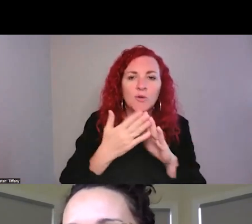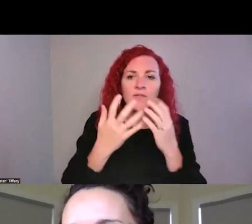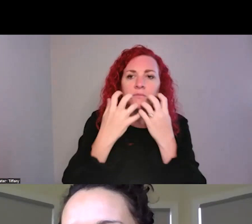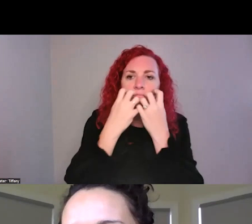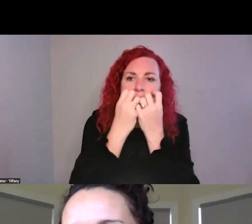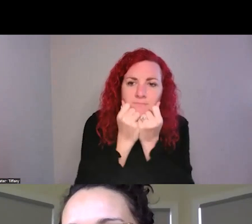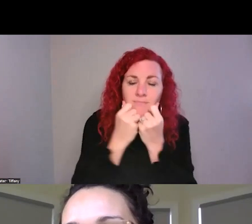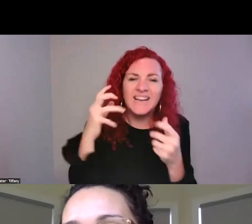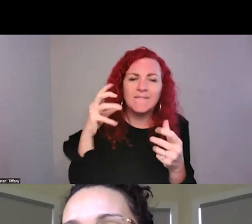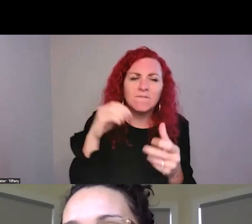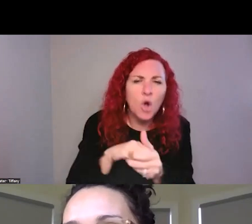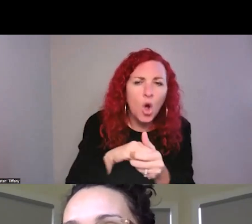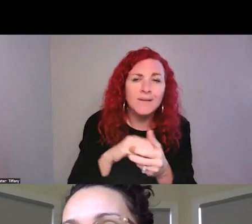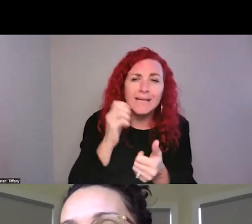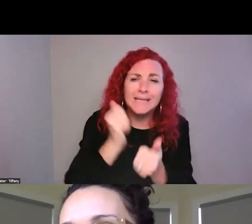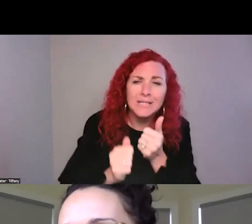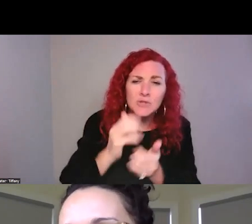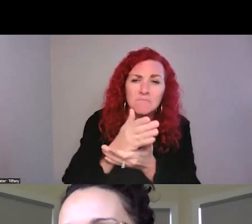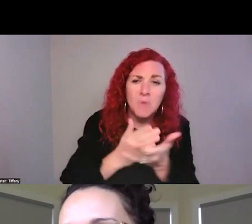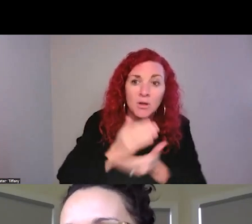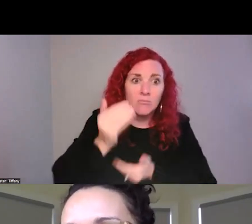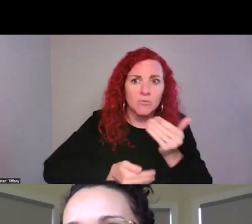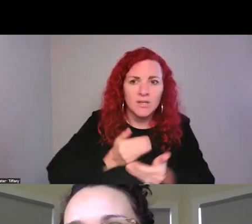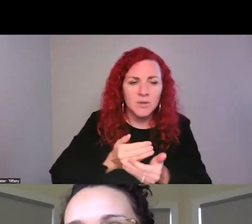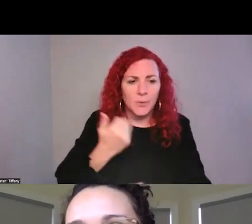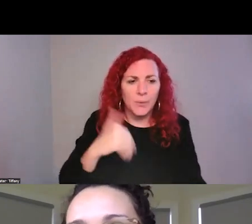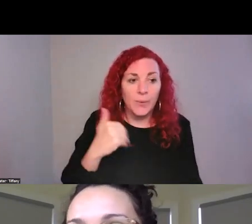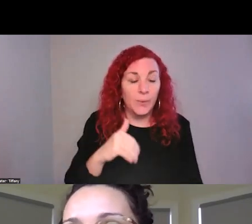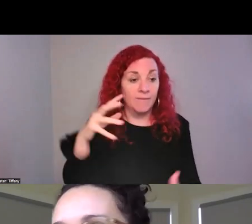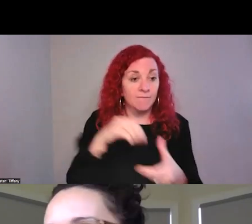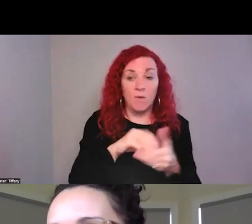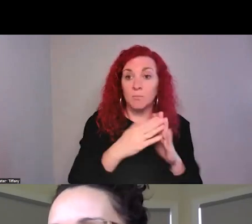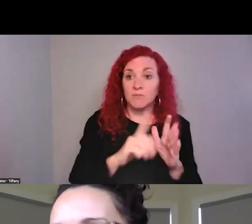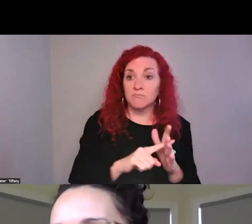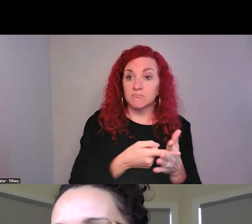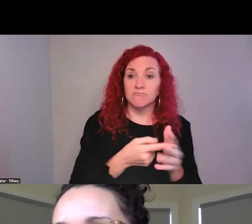EVERY STEP OF THE WAY. WE INVOLVED COMMUNITY IN THE BEGINNING WITH THAT TIME LINE